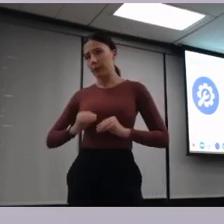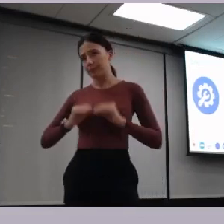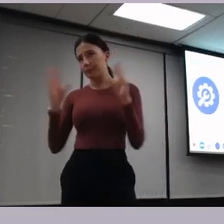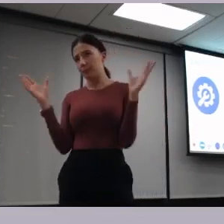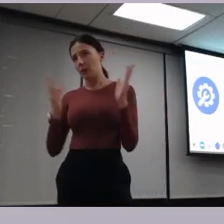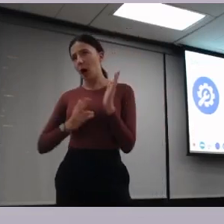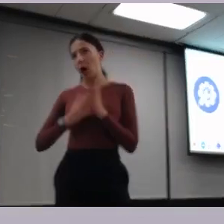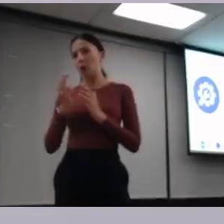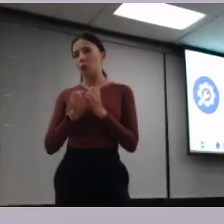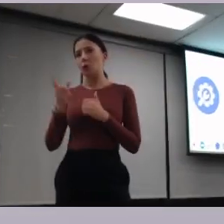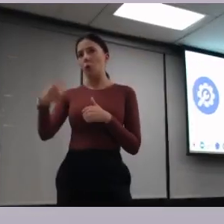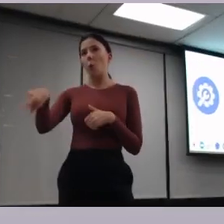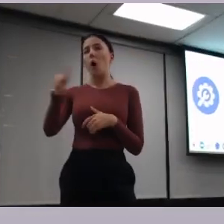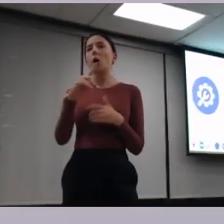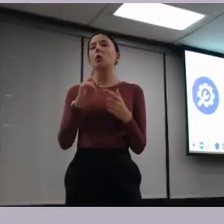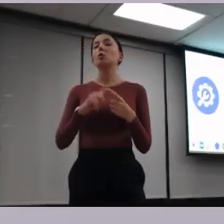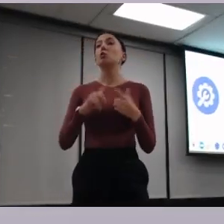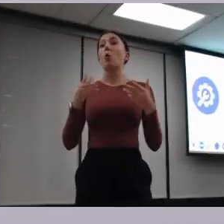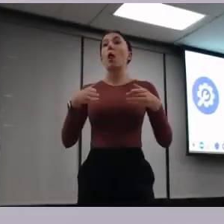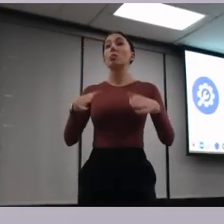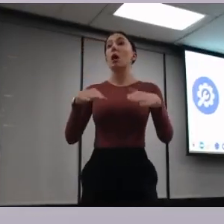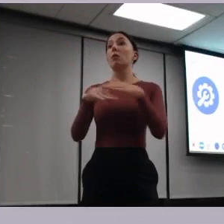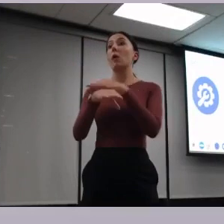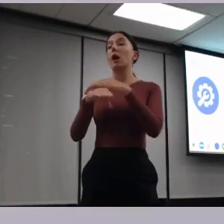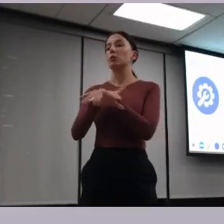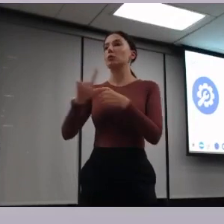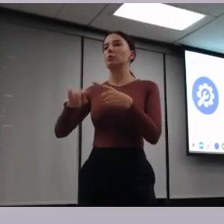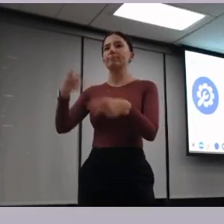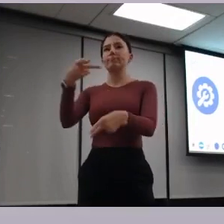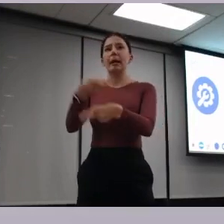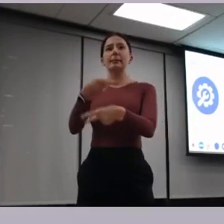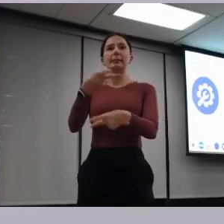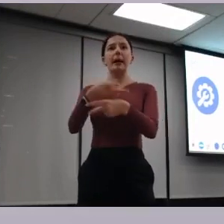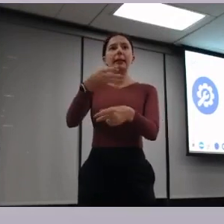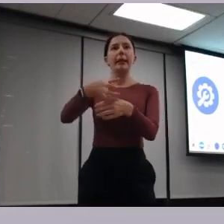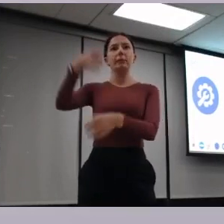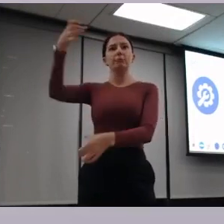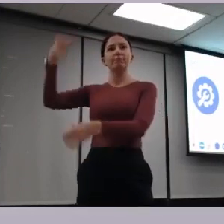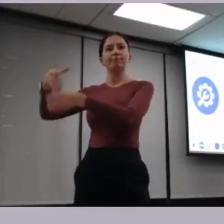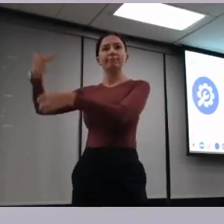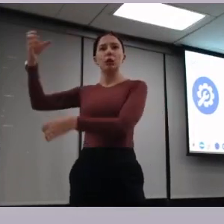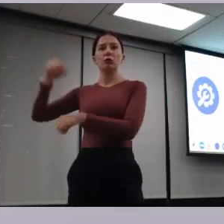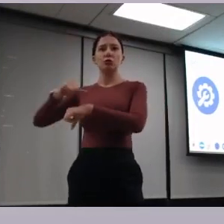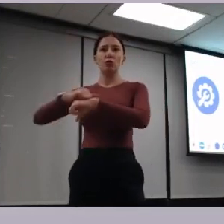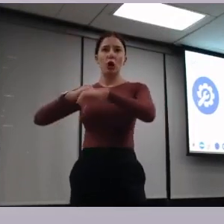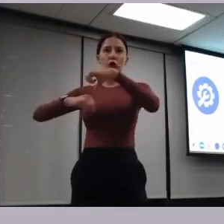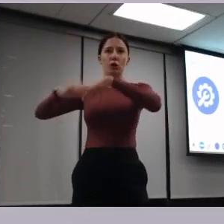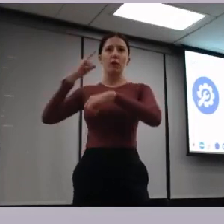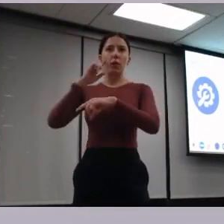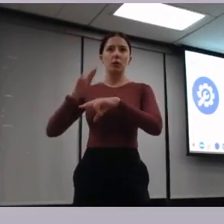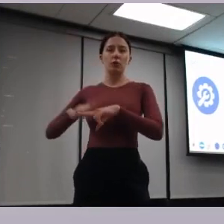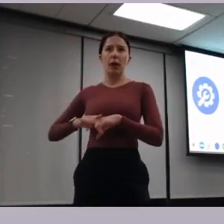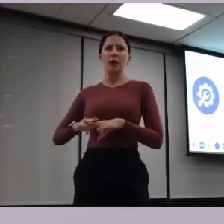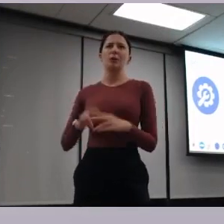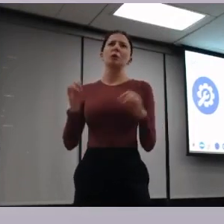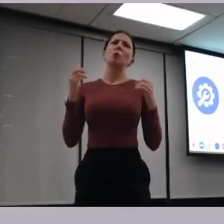in order to allow access to maintain the structure, there will be a few limitations on what we can do with the space